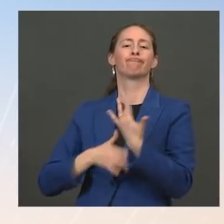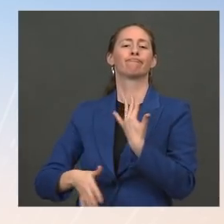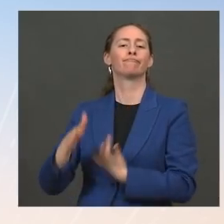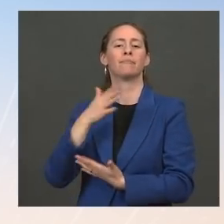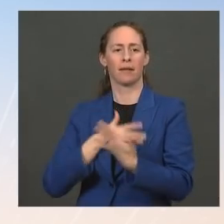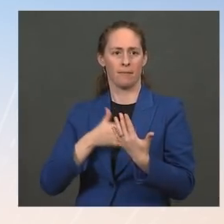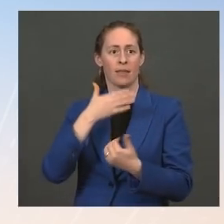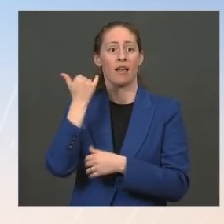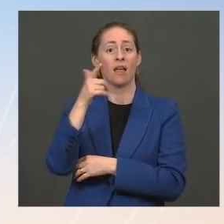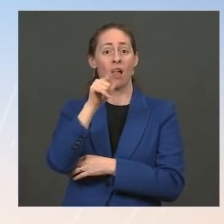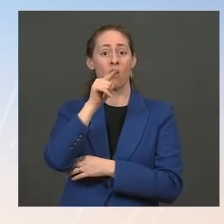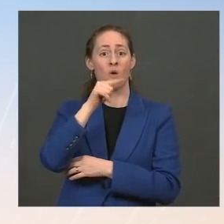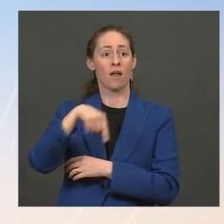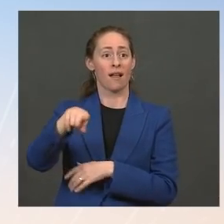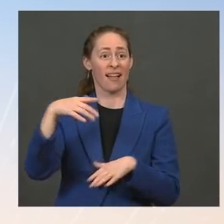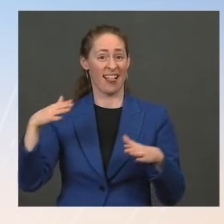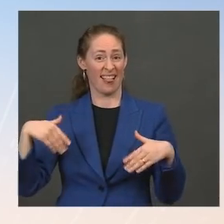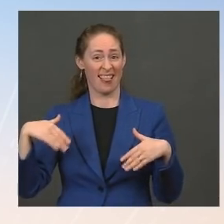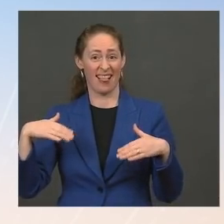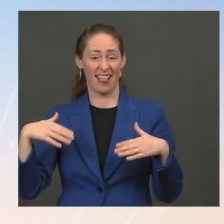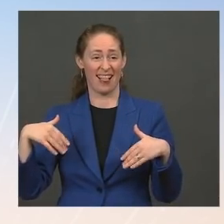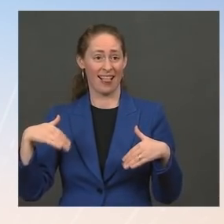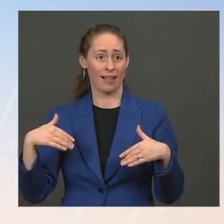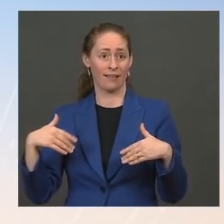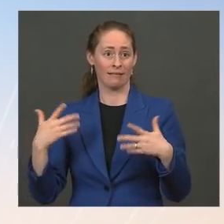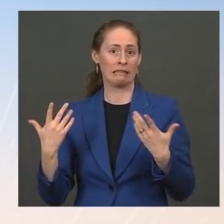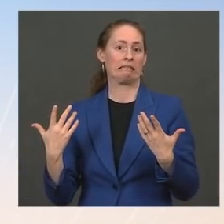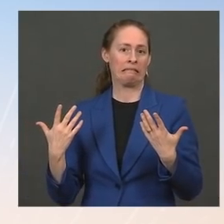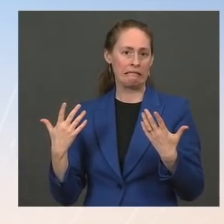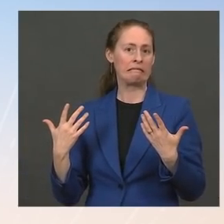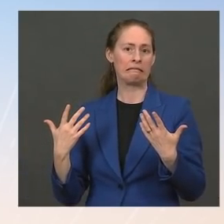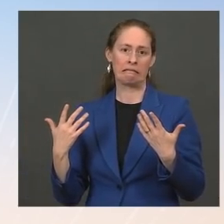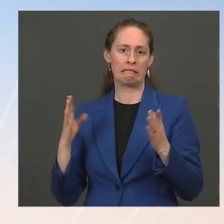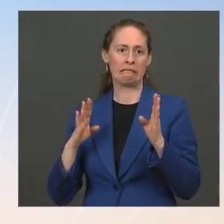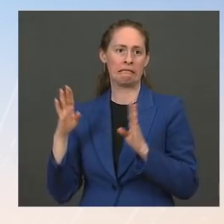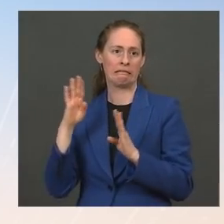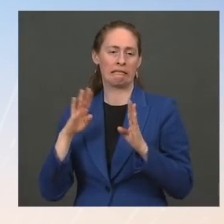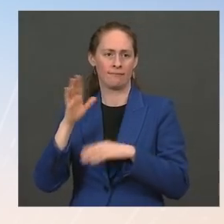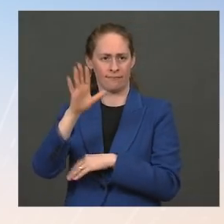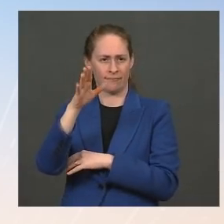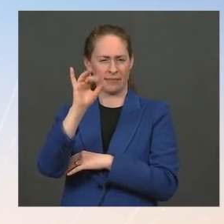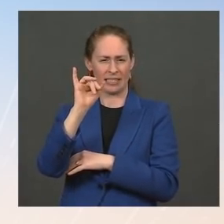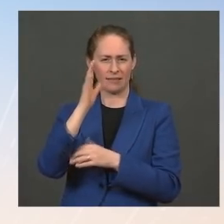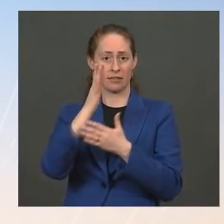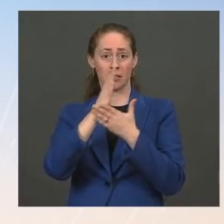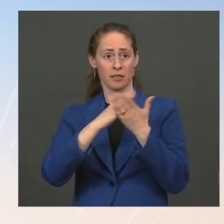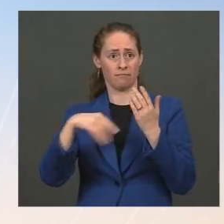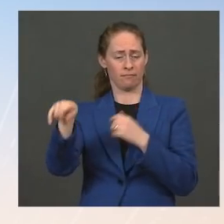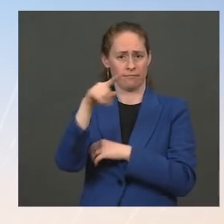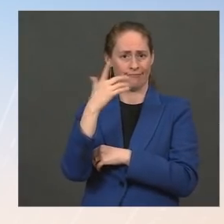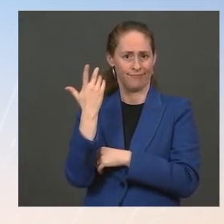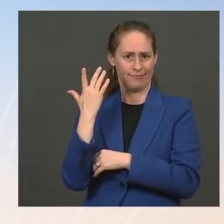they're not sure which step they should take, even as they're un- -- there are unknowns -- and we acknowledge there are unknowns we're looking to get to the bottom of --